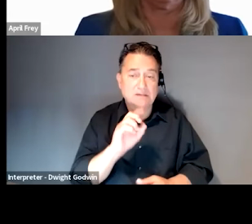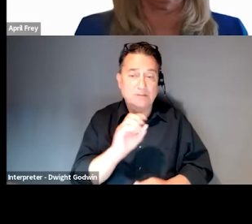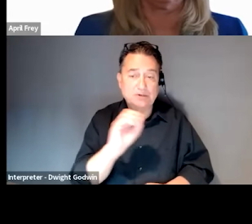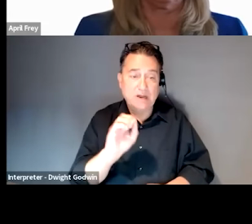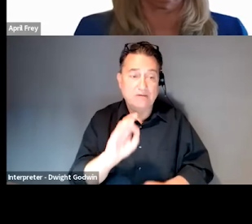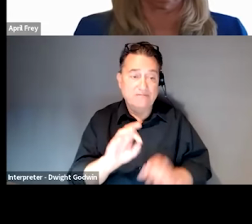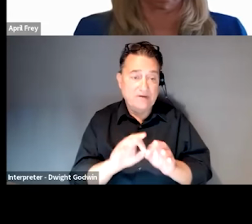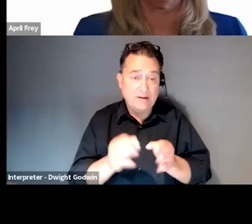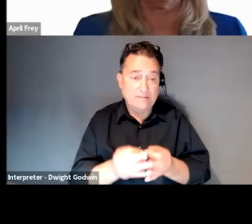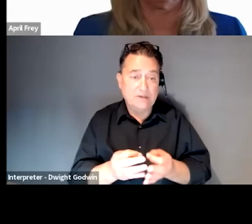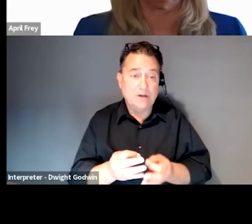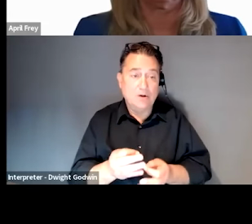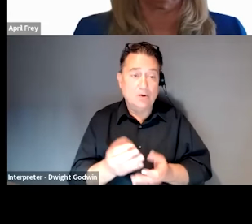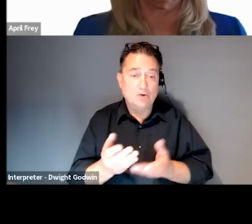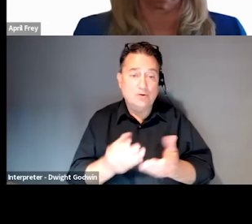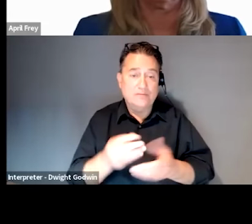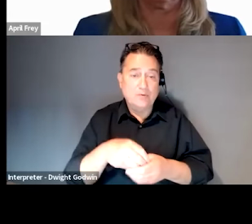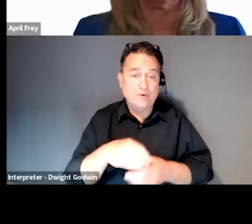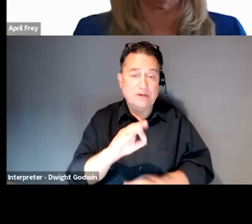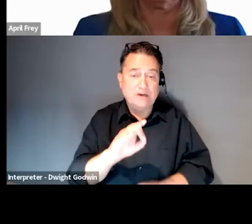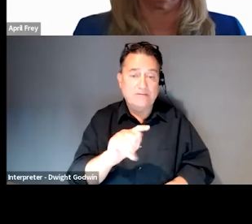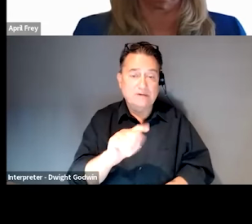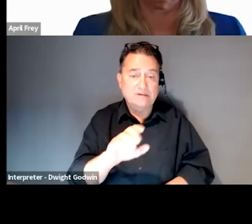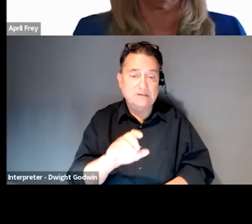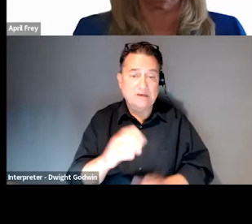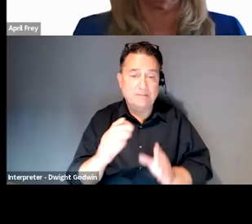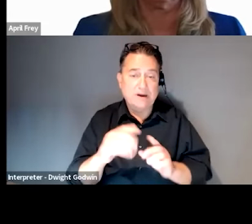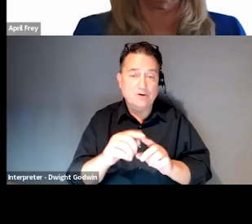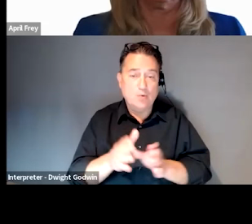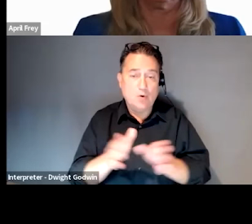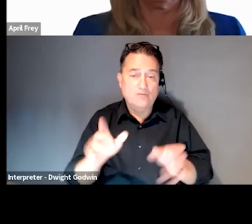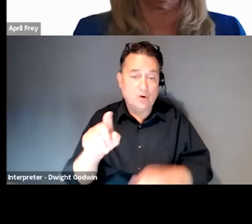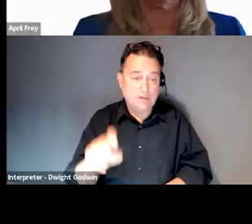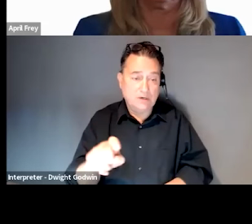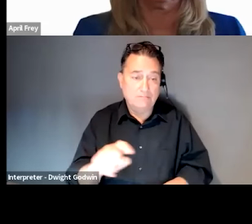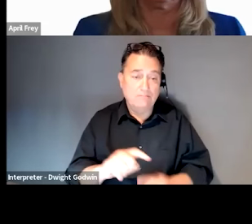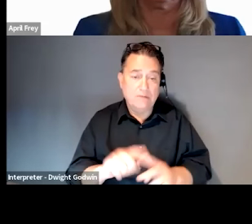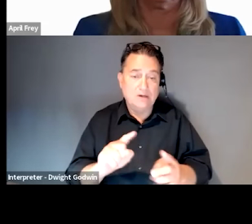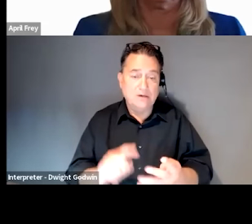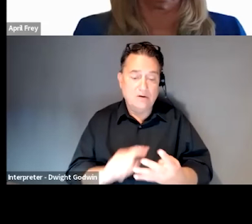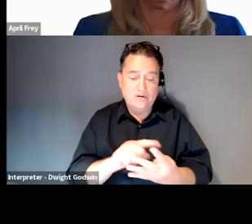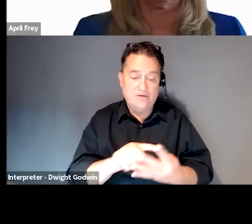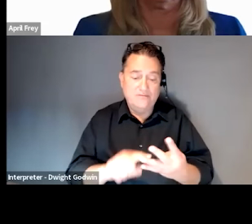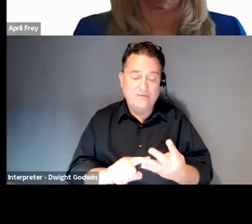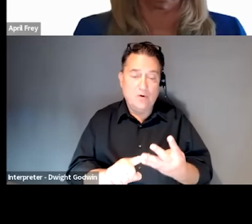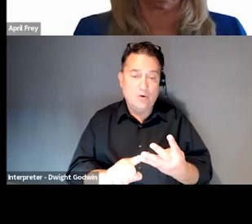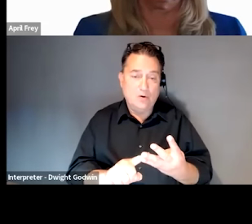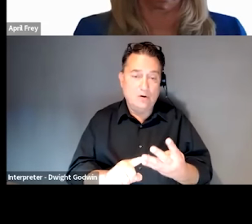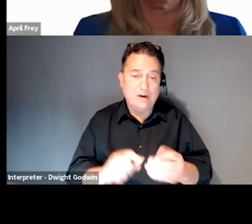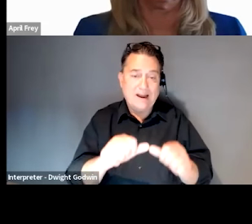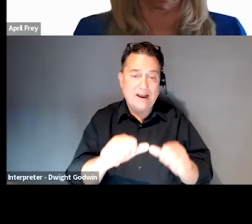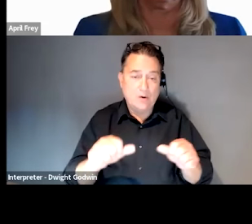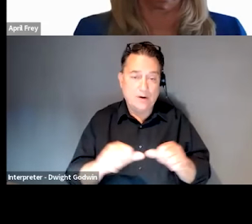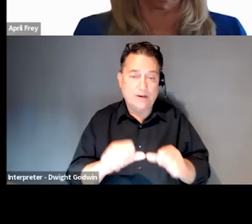in your FTC compared to the overall need. But there's also four dimensions or major domains of scale.